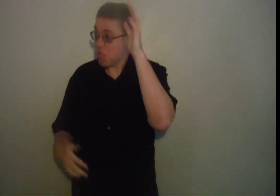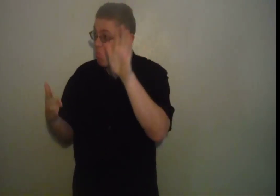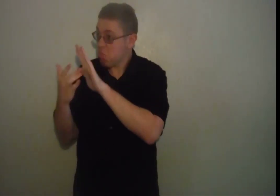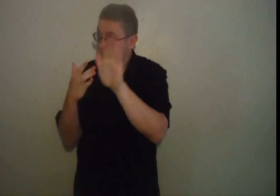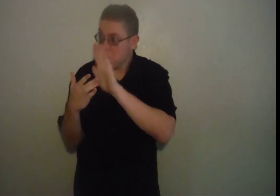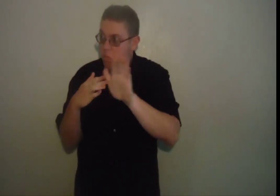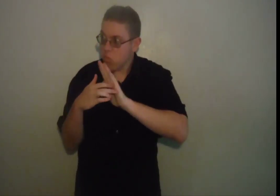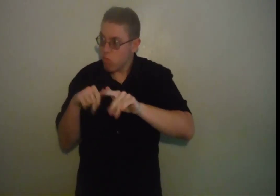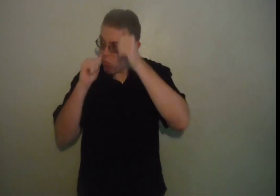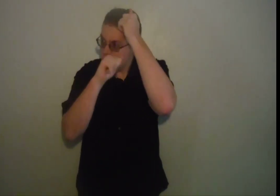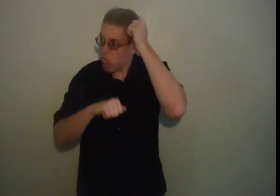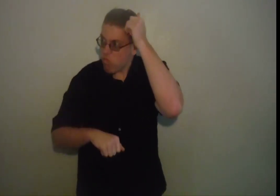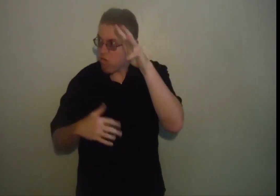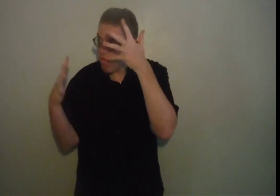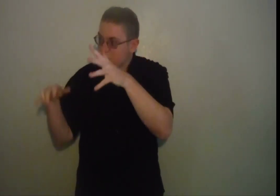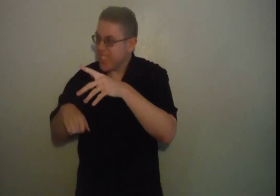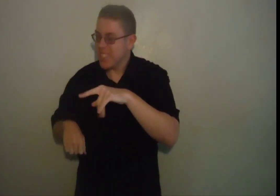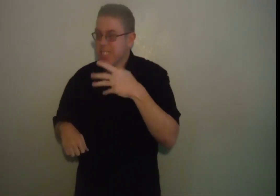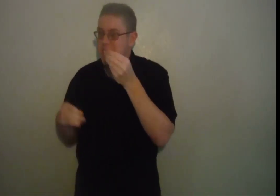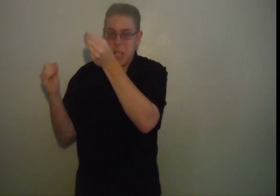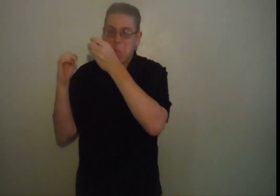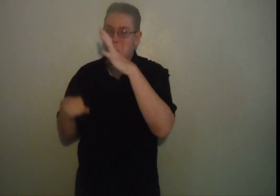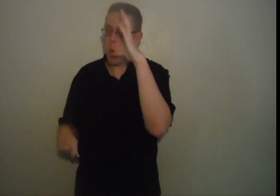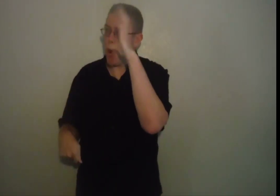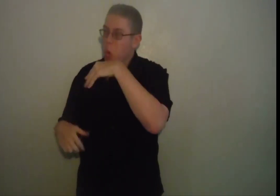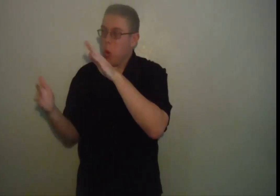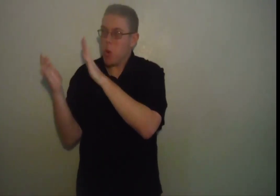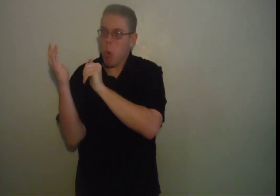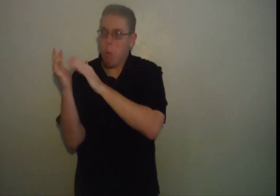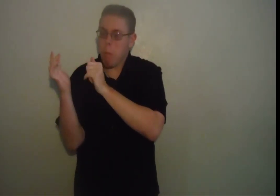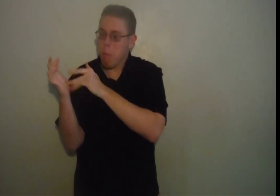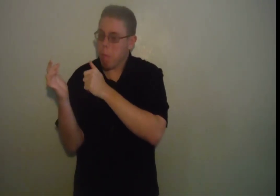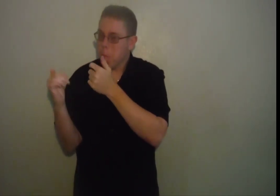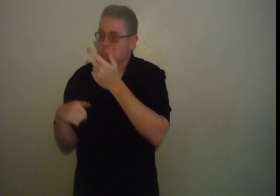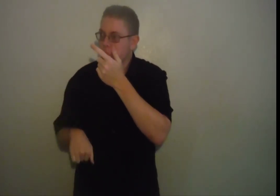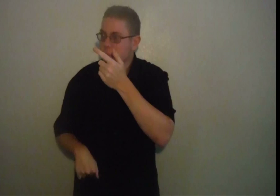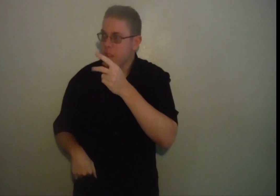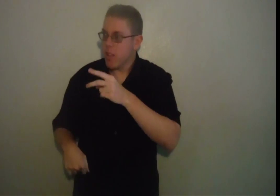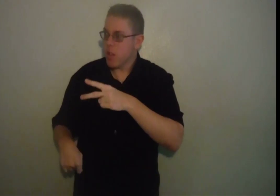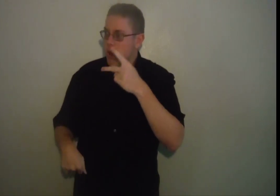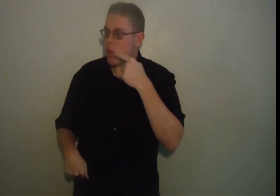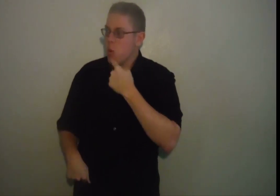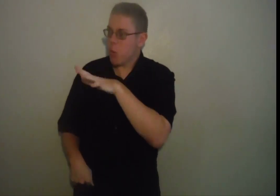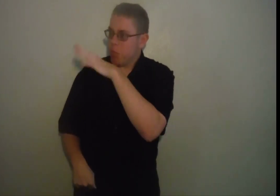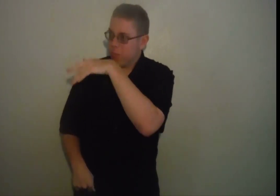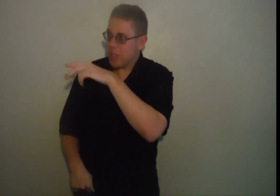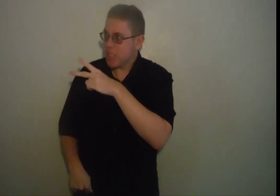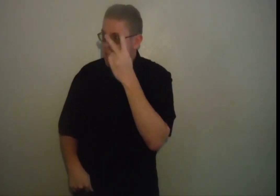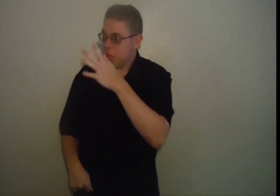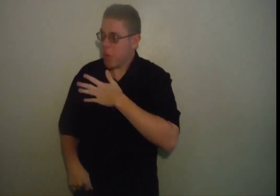My hair is washed and clean, they gave me the strangest shampoo, calm down, and look at me.